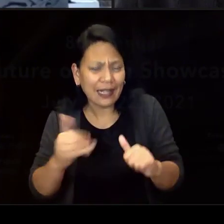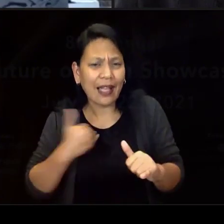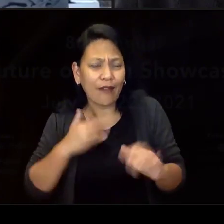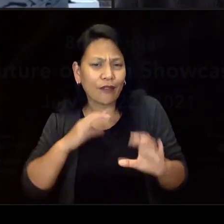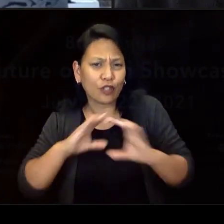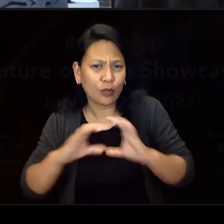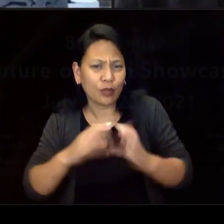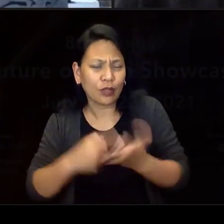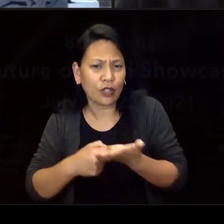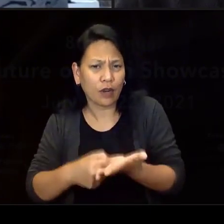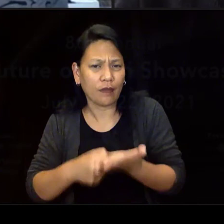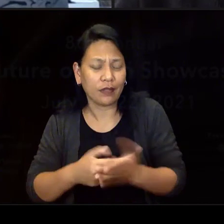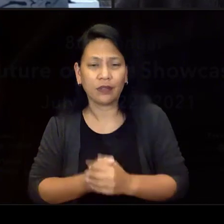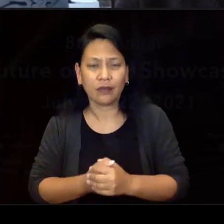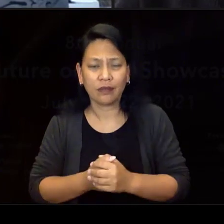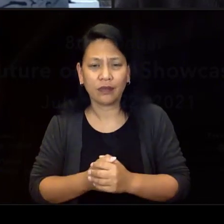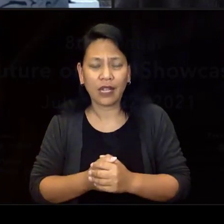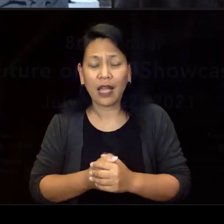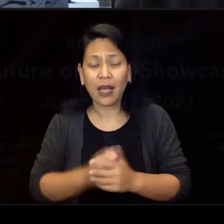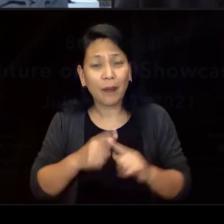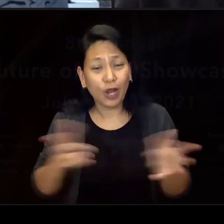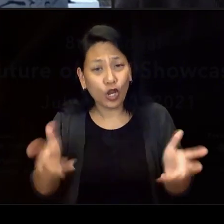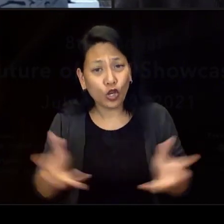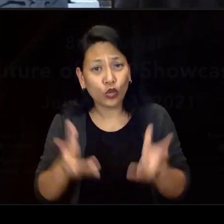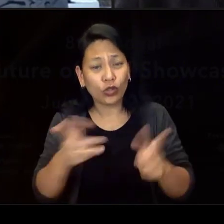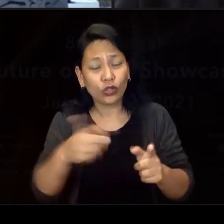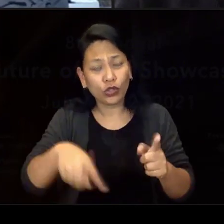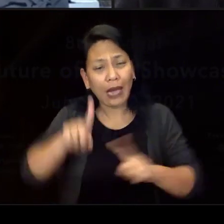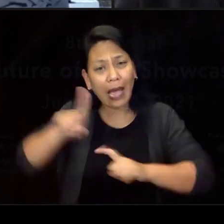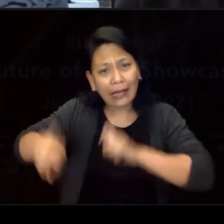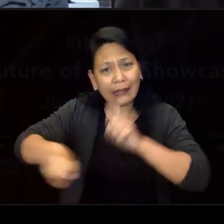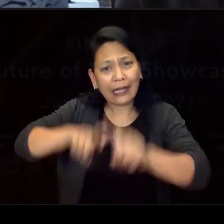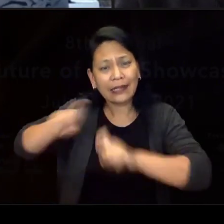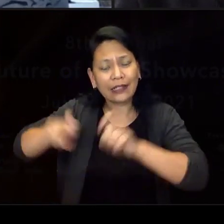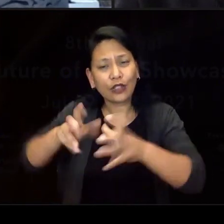Is what I mean, but yeah. Ask questions, lots of questions. Don't be afraid.